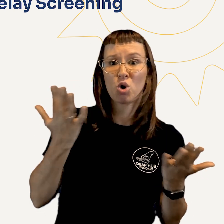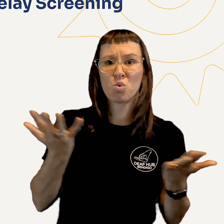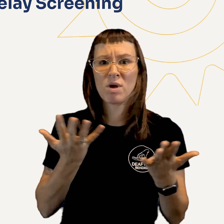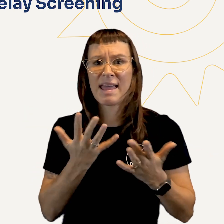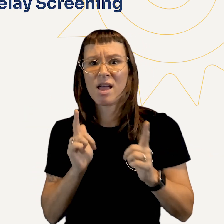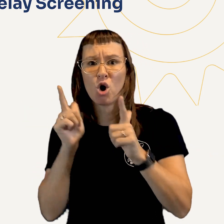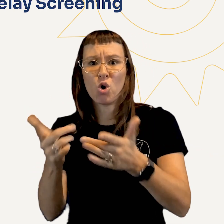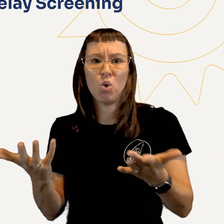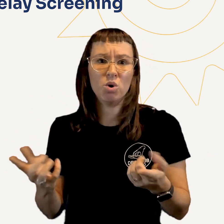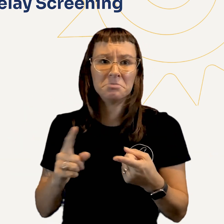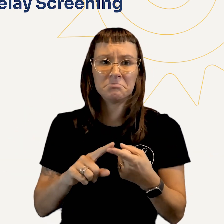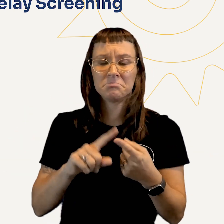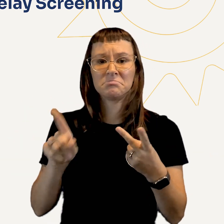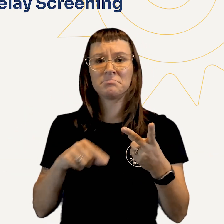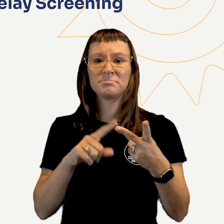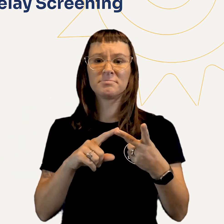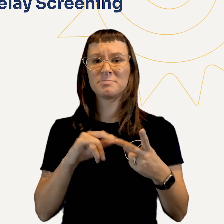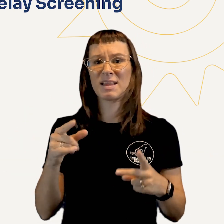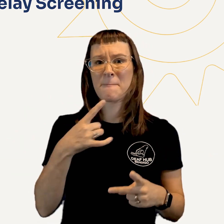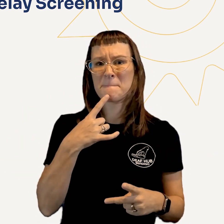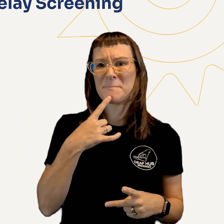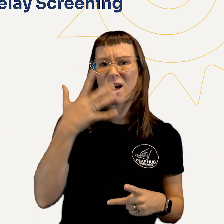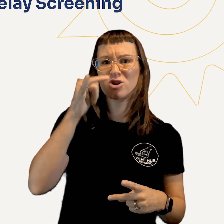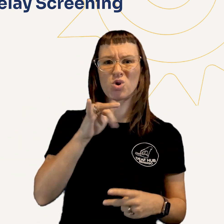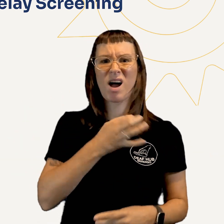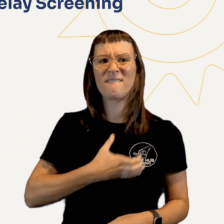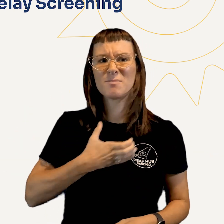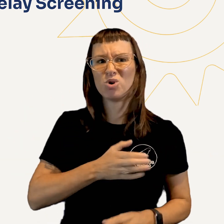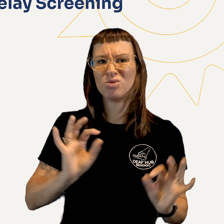These might include: 1- Not knowing where to get the test. 2- They think the test might